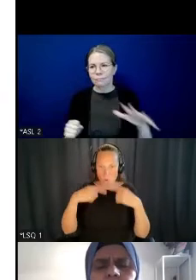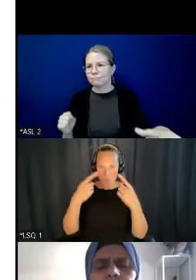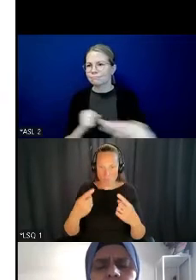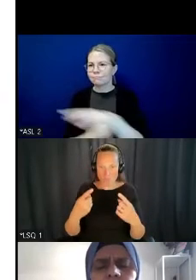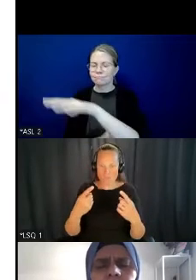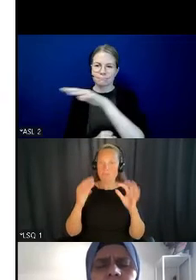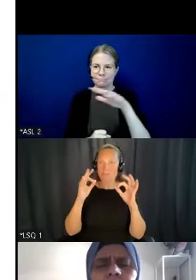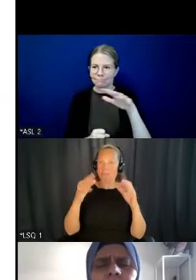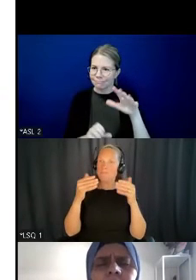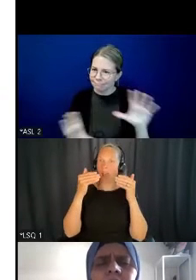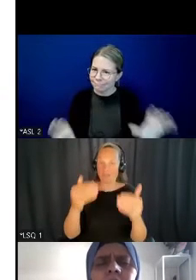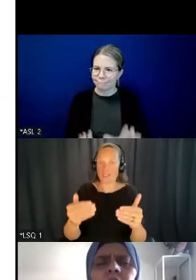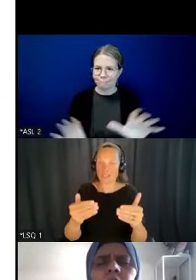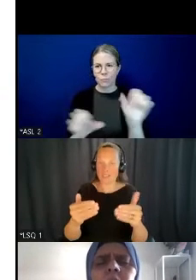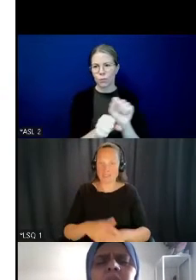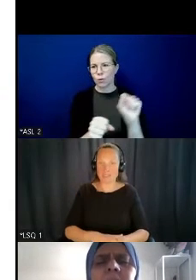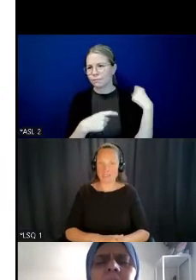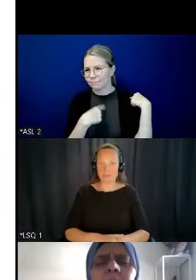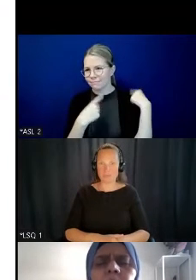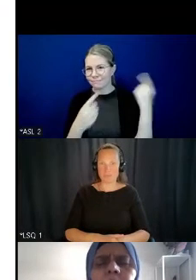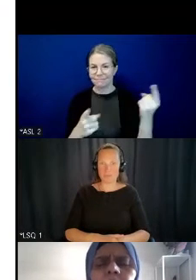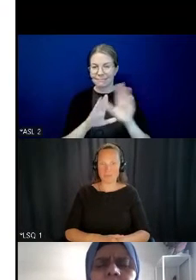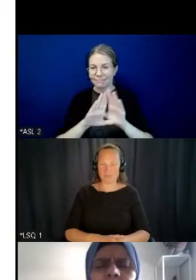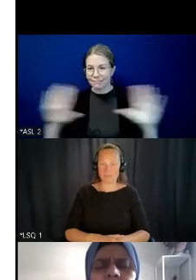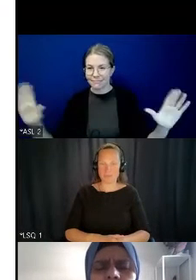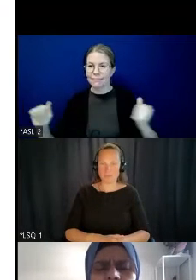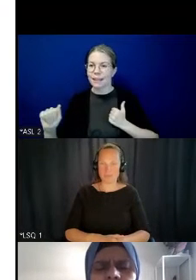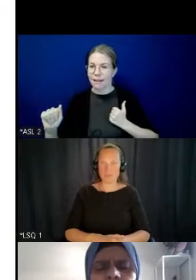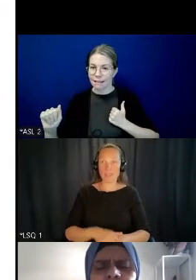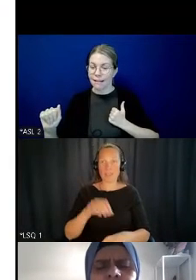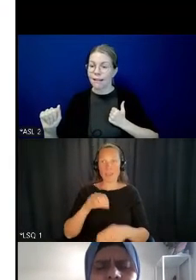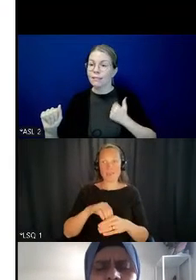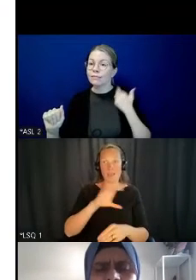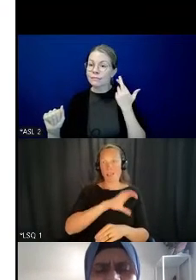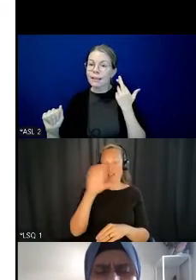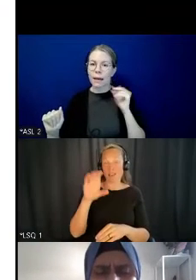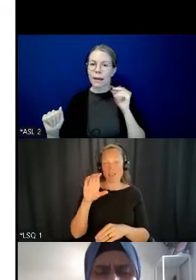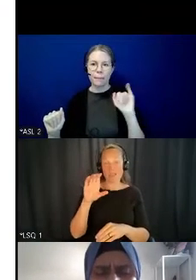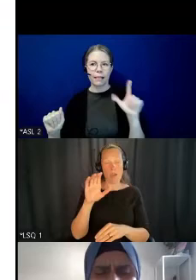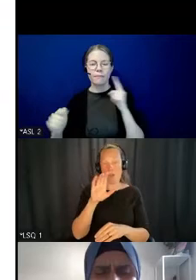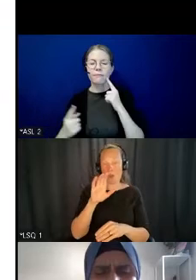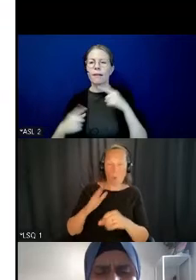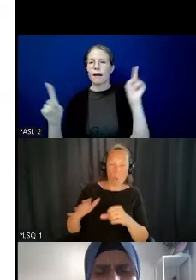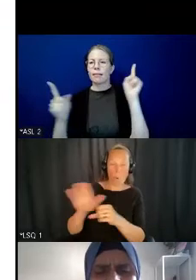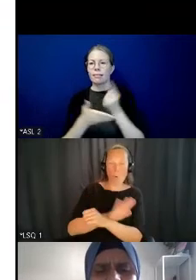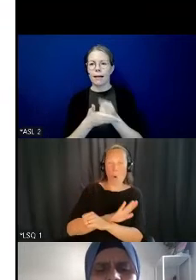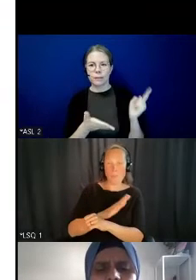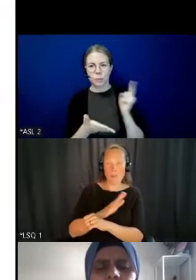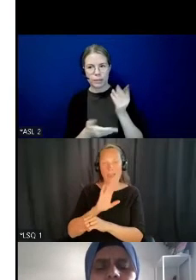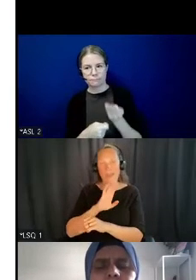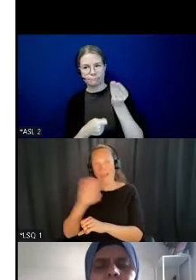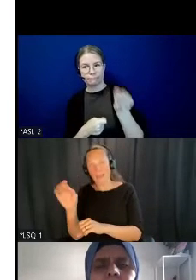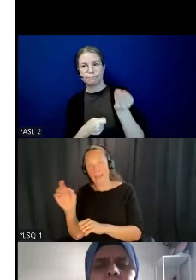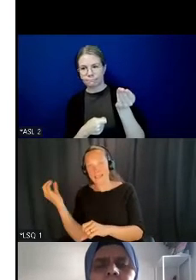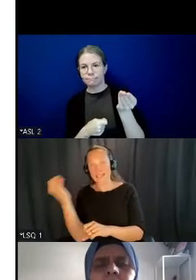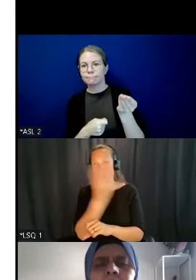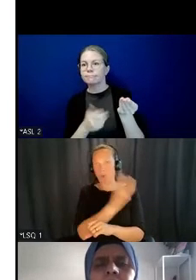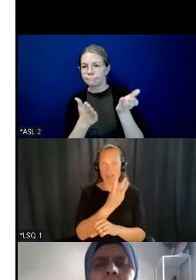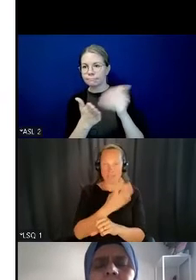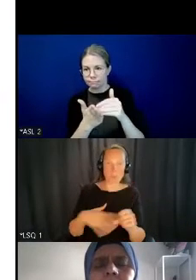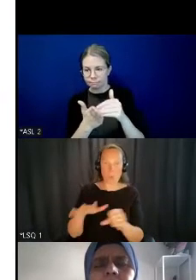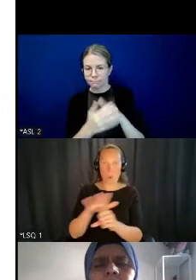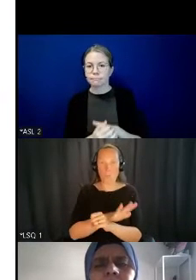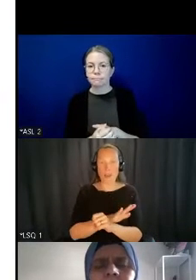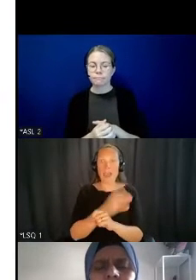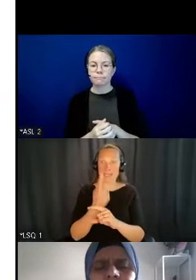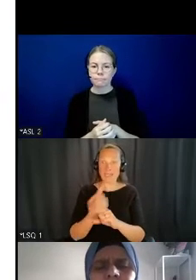TO COAST TO COAST IN THE FORM OF THAT BILL BEING REINTRODUCED FINALLY LAST WEEK. HERE WE ARE. THERE